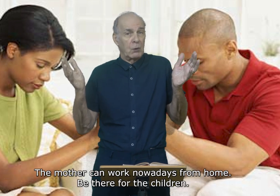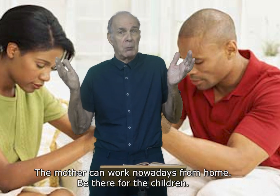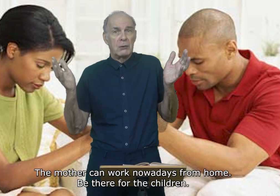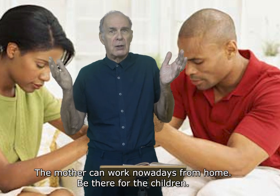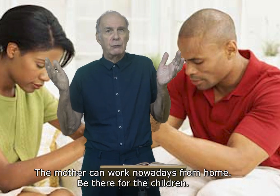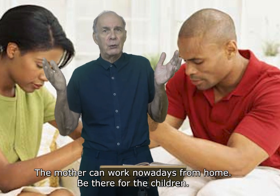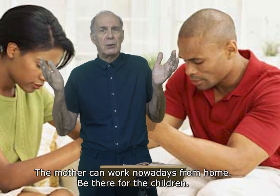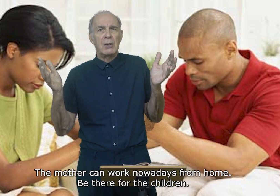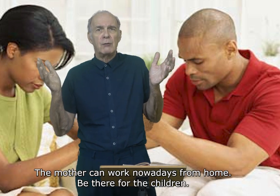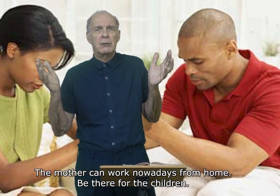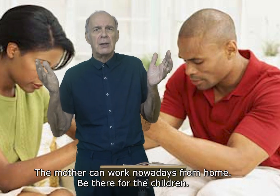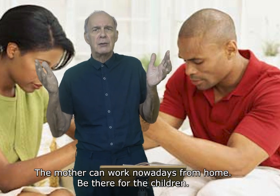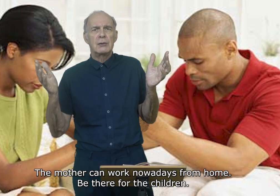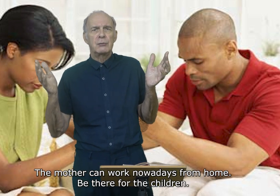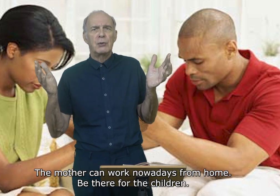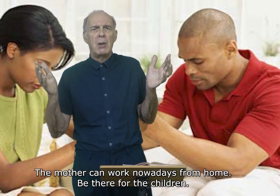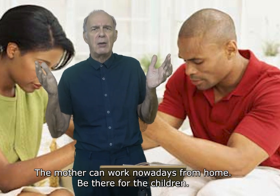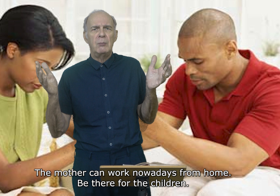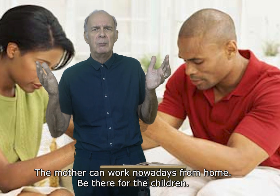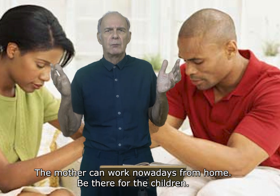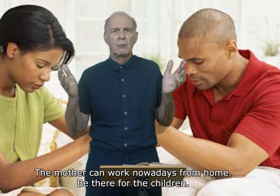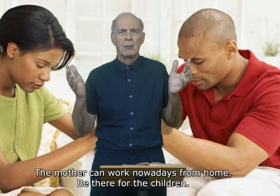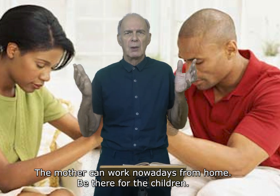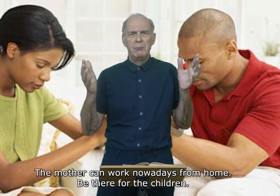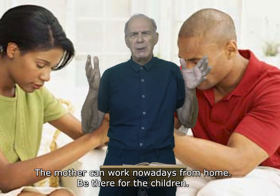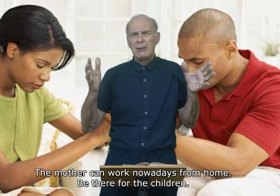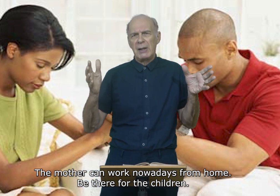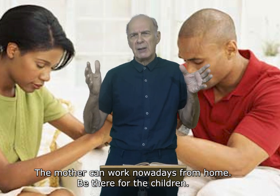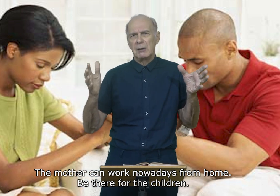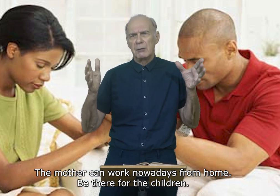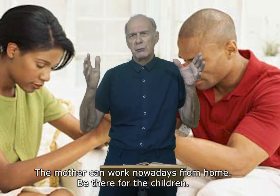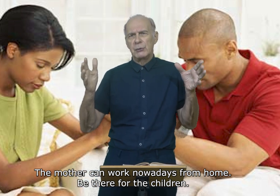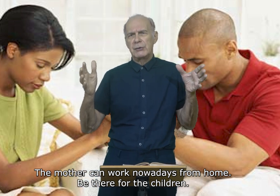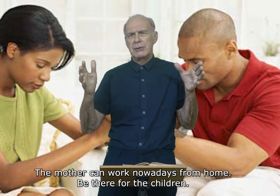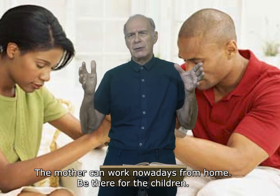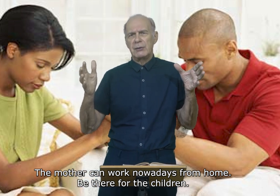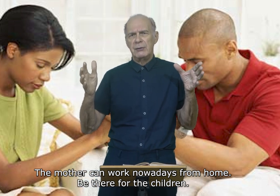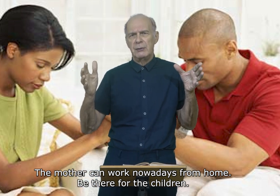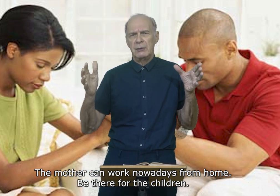The mother can work nowadays from home. Be there for the children.